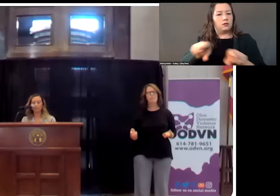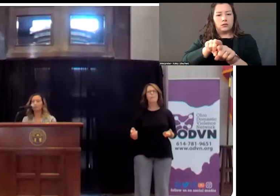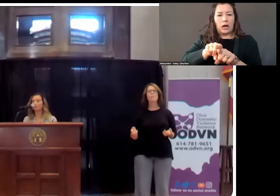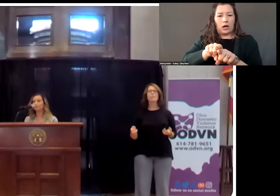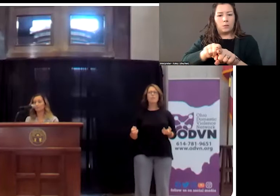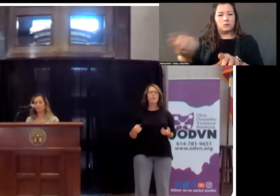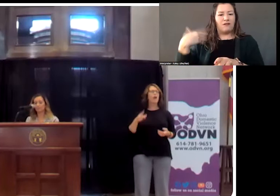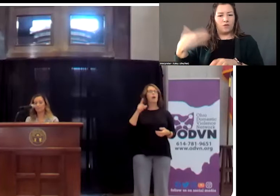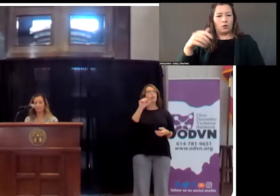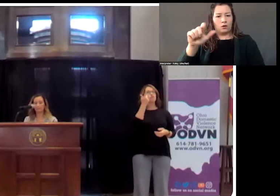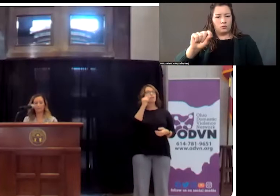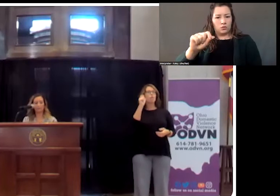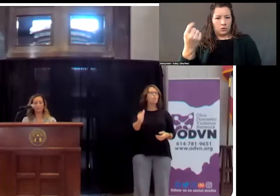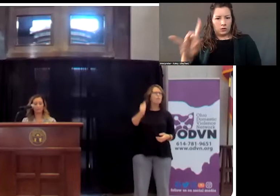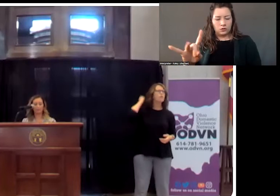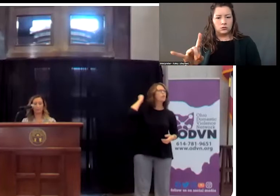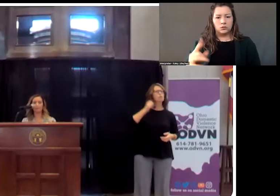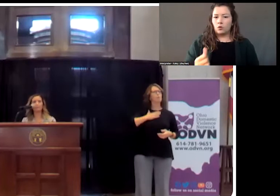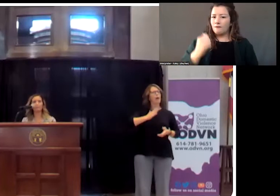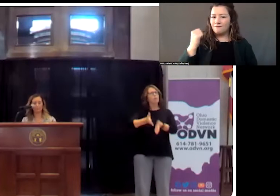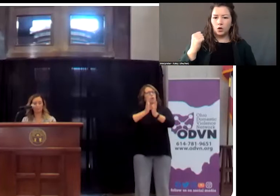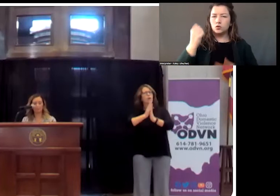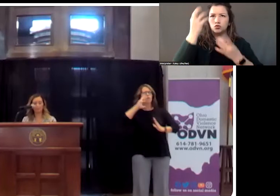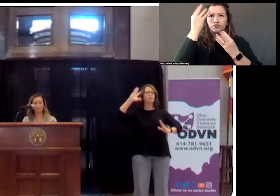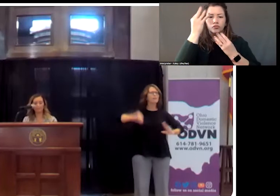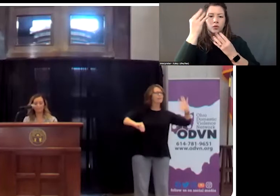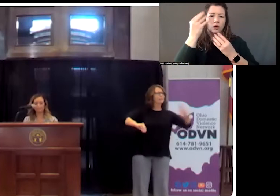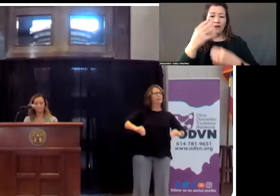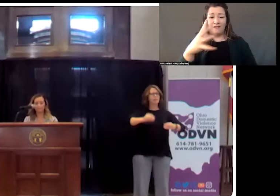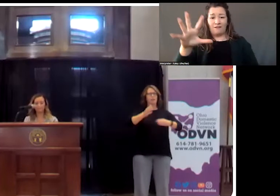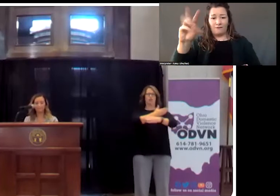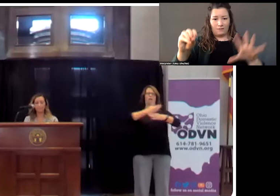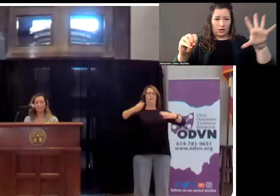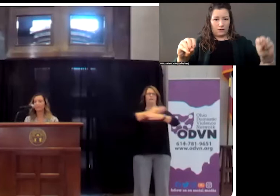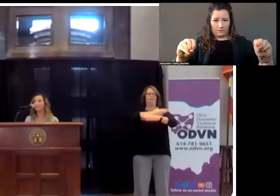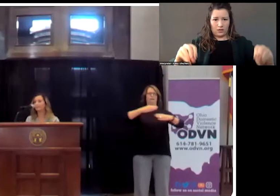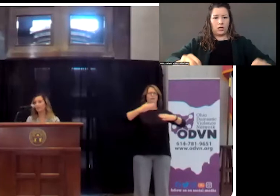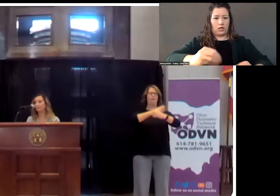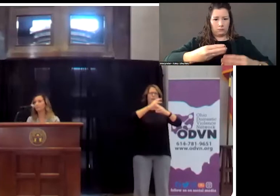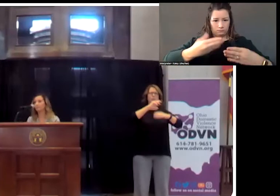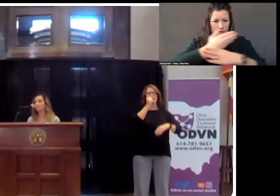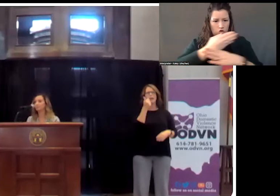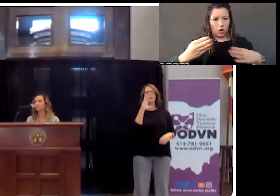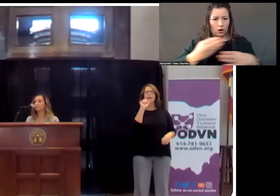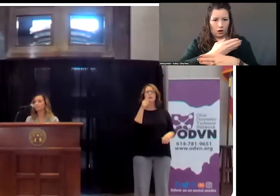She refused to consider my request for his 50/50 joint custody. I needed that time to be reduced.